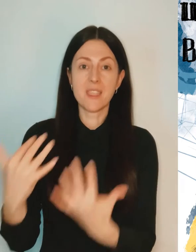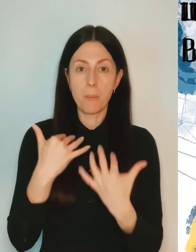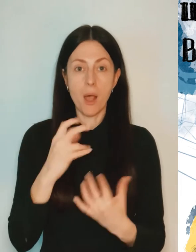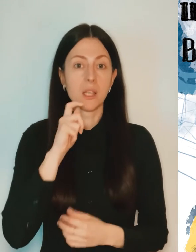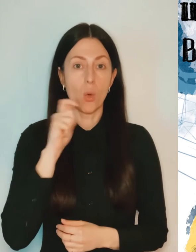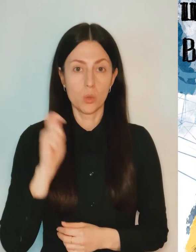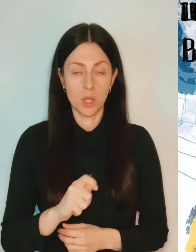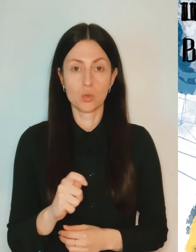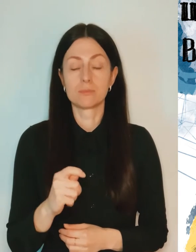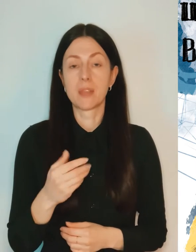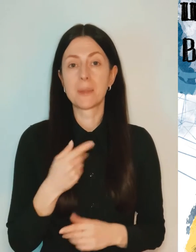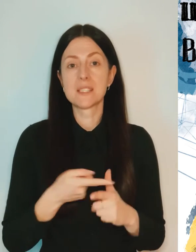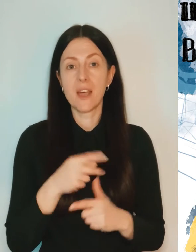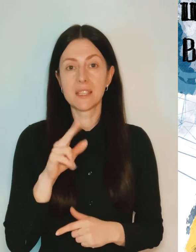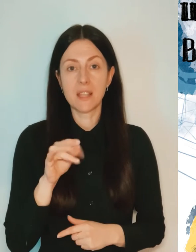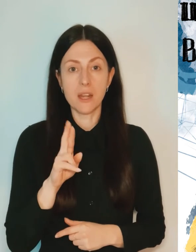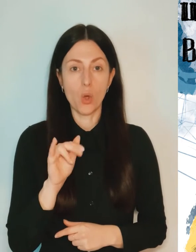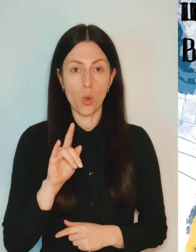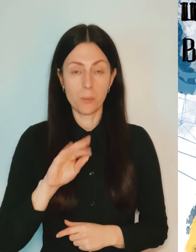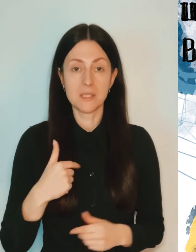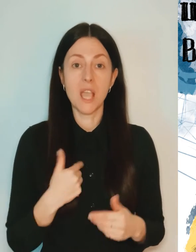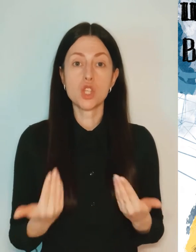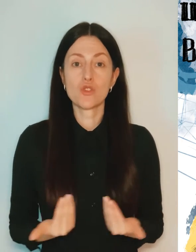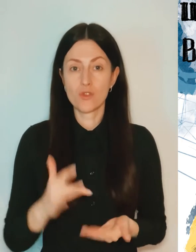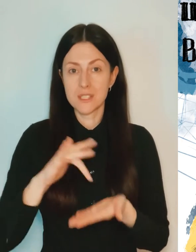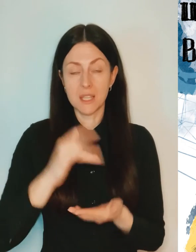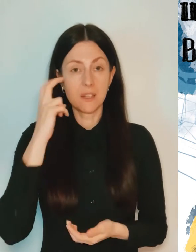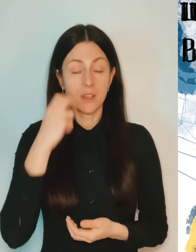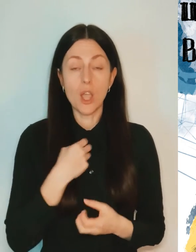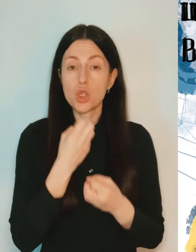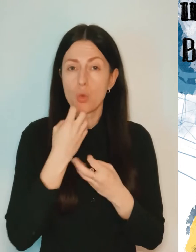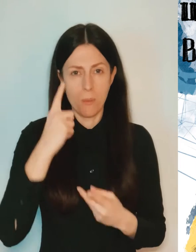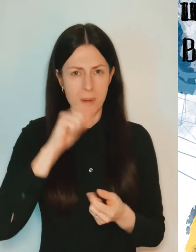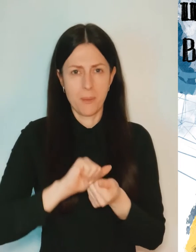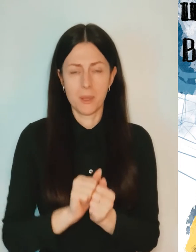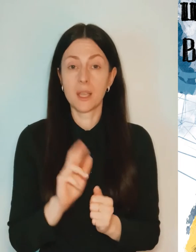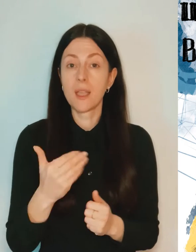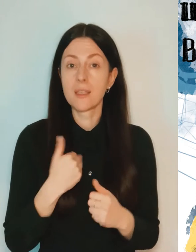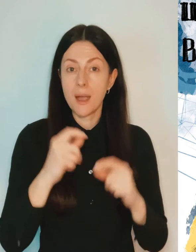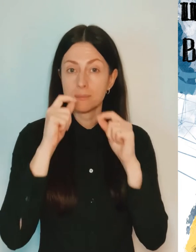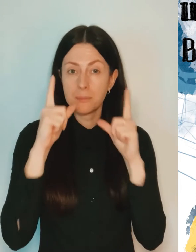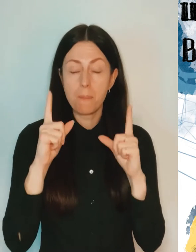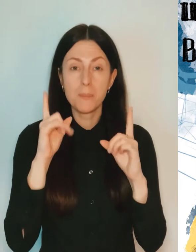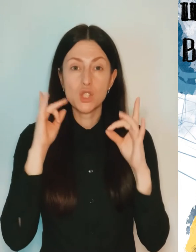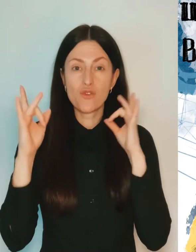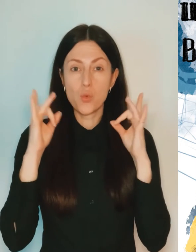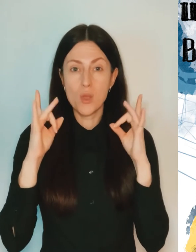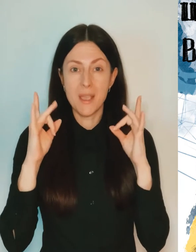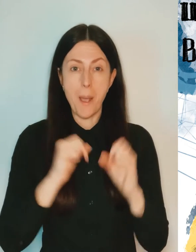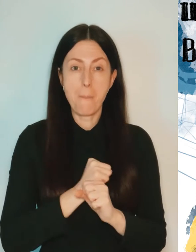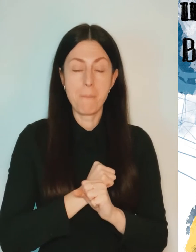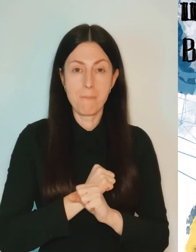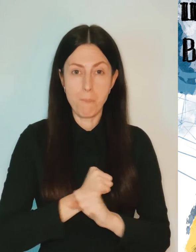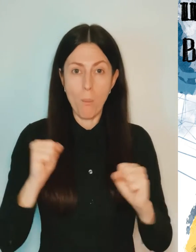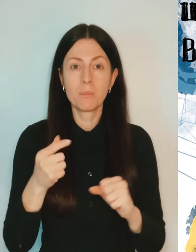My name is Daria Kolomiec, I live in the center of Kyiv and I remember well how I woke up to the sounds of bombs and explosions.